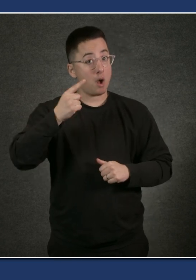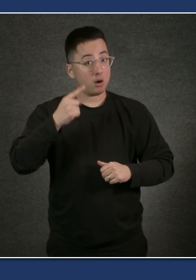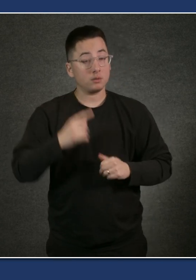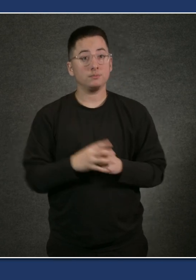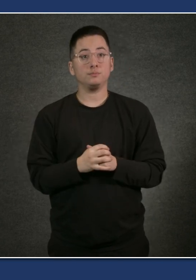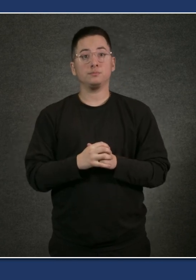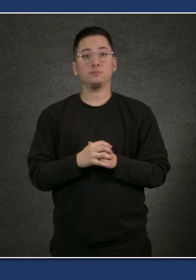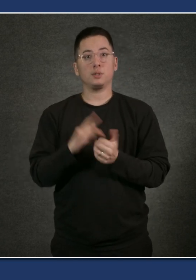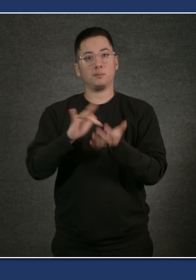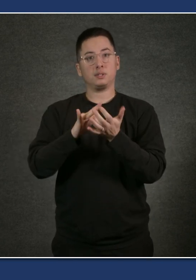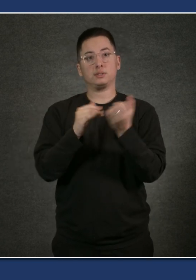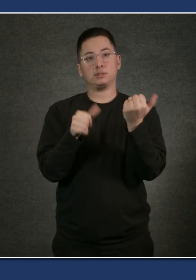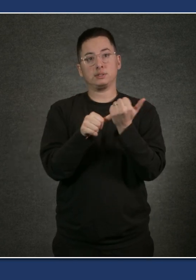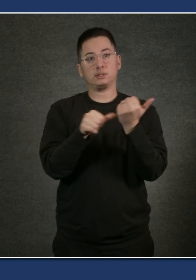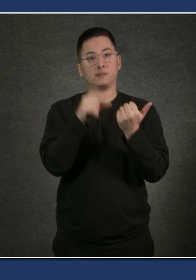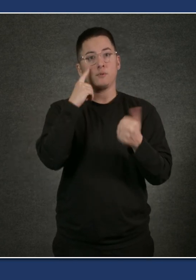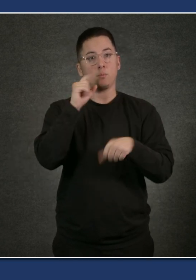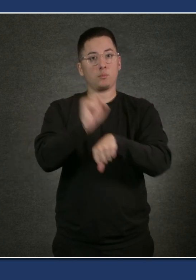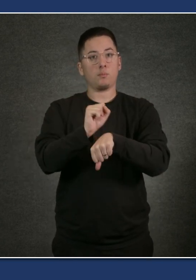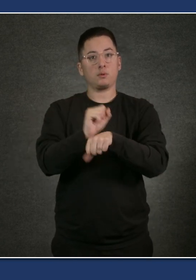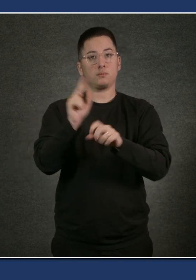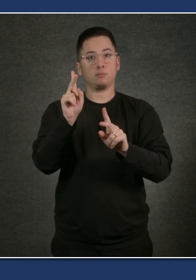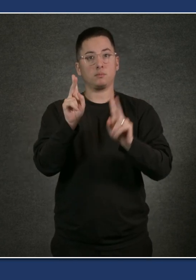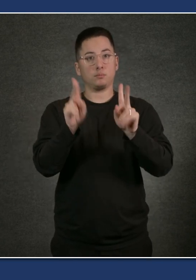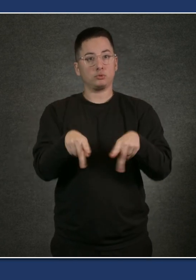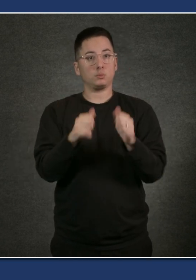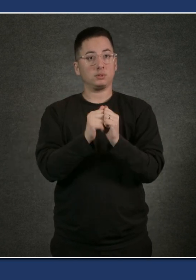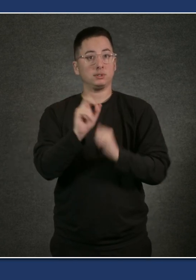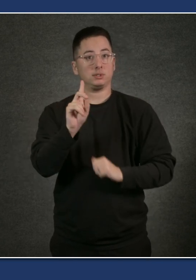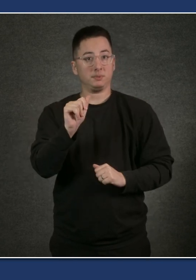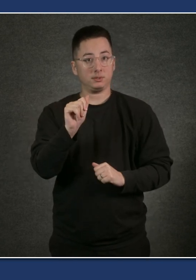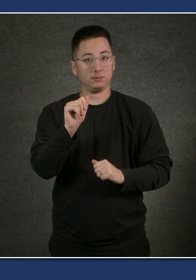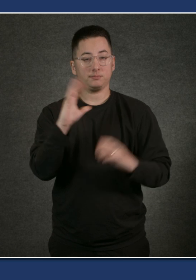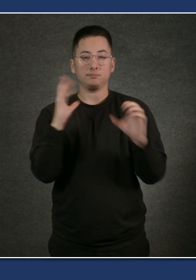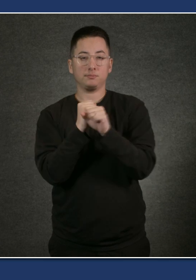with Disabilities, also known as MAEPD.